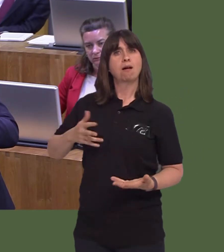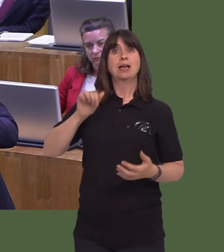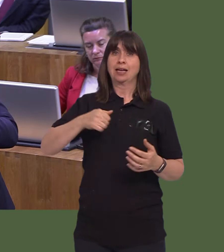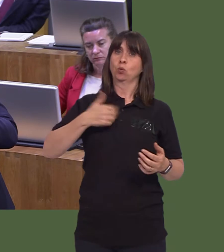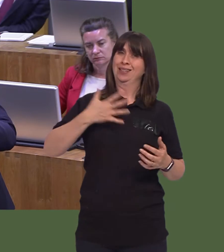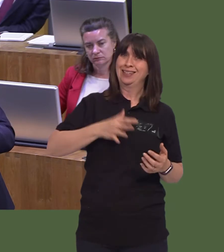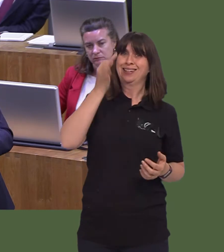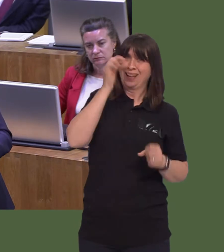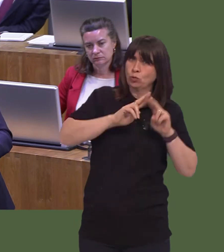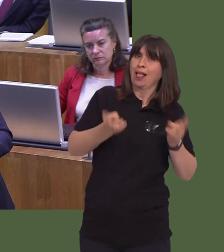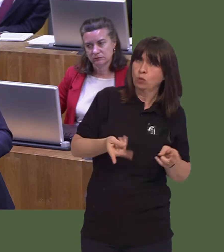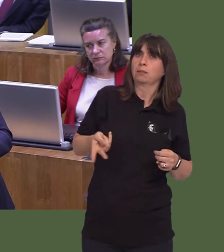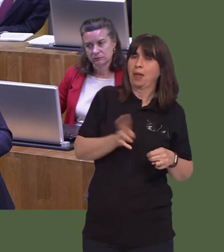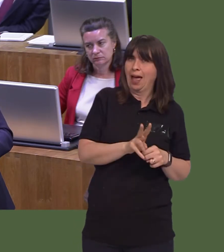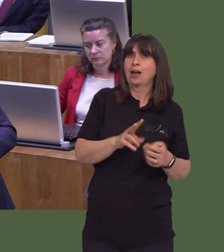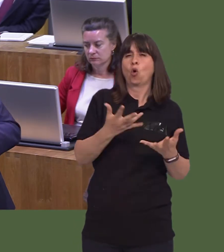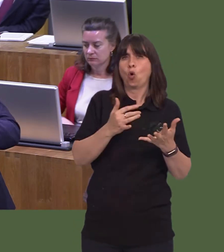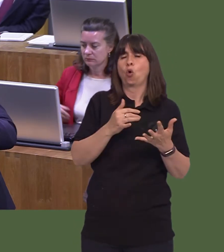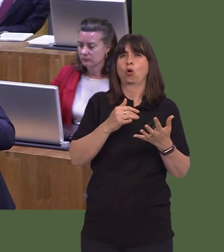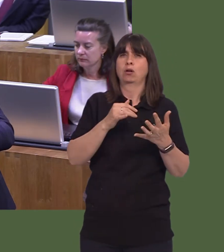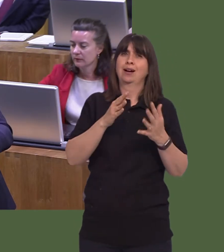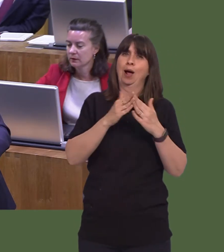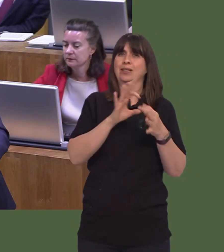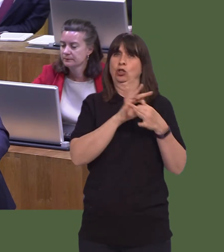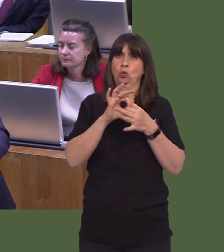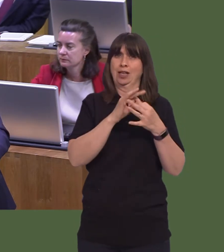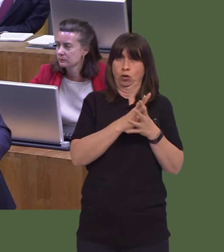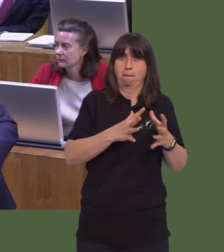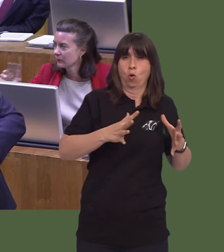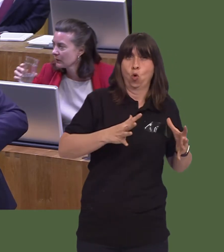that there is more good private rented accommodation, yes, we need more houses for purchase, but